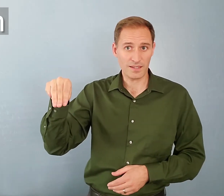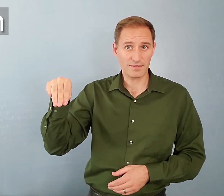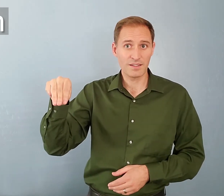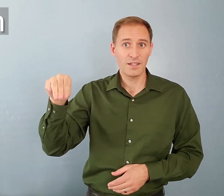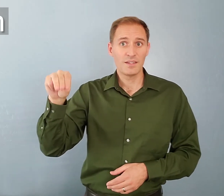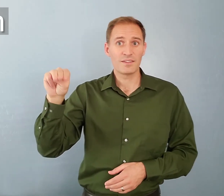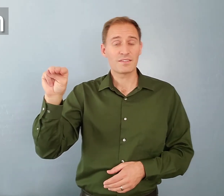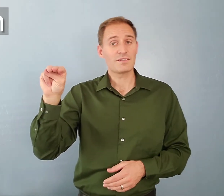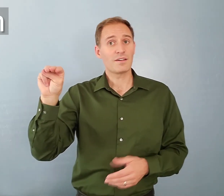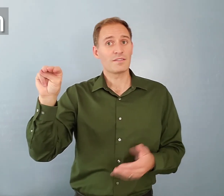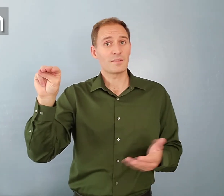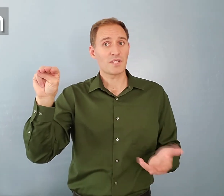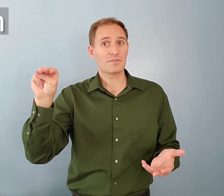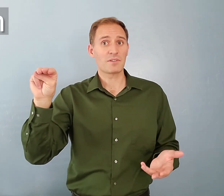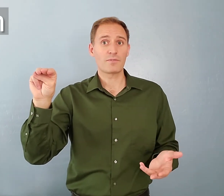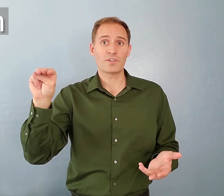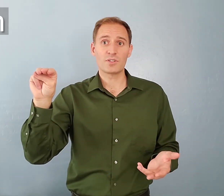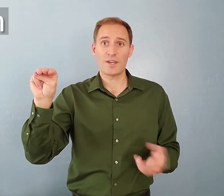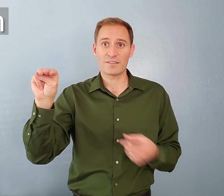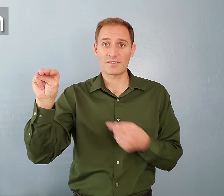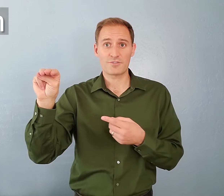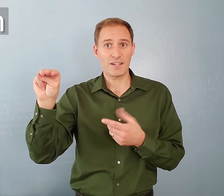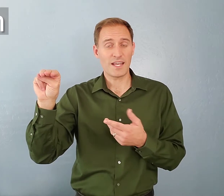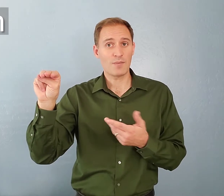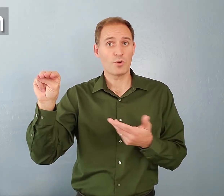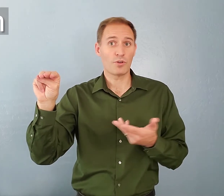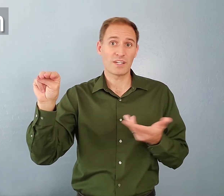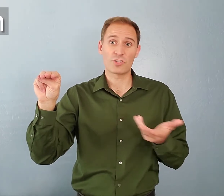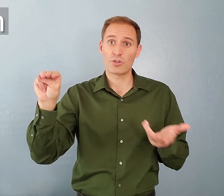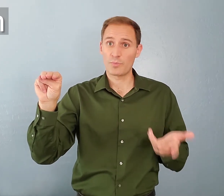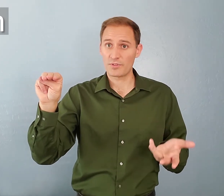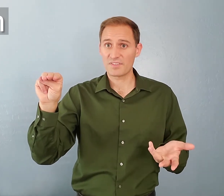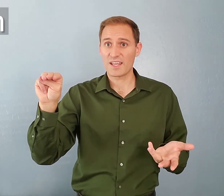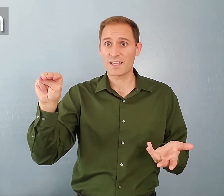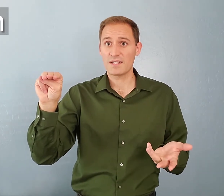this is sometimes referred to as a "straight M" or an "interpreters M" and